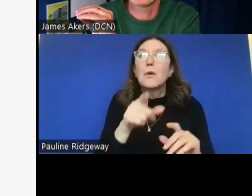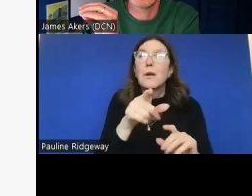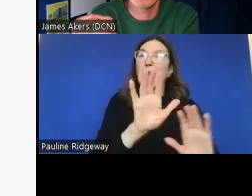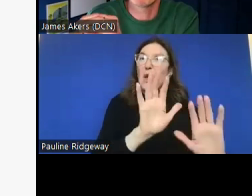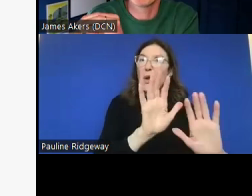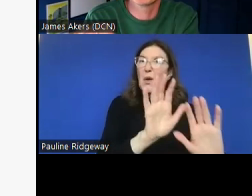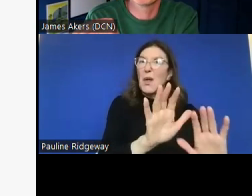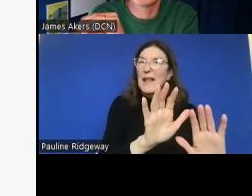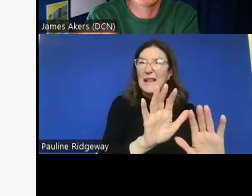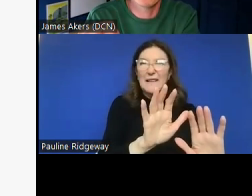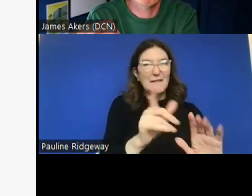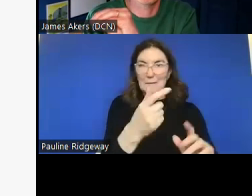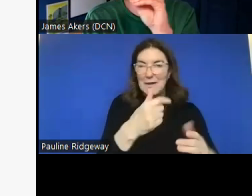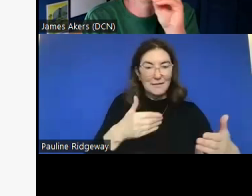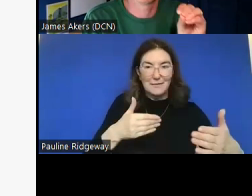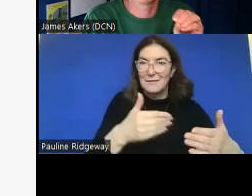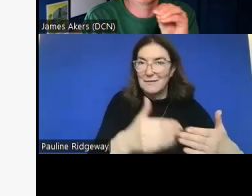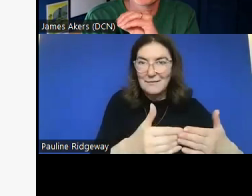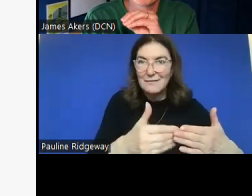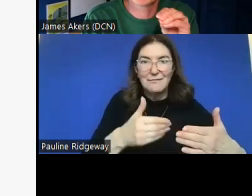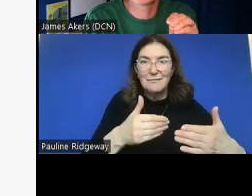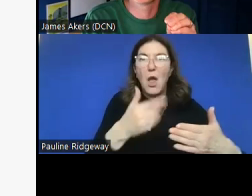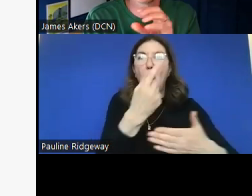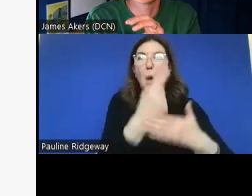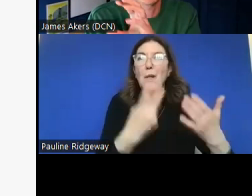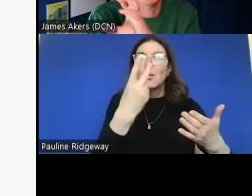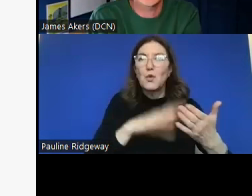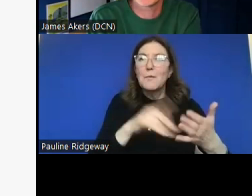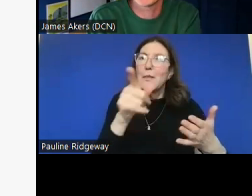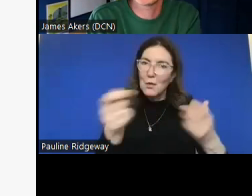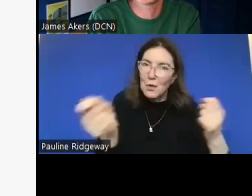you're only going to be able to ever look back at two months of data. Just change that setting.